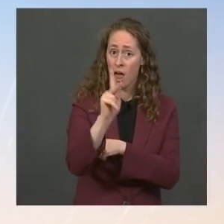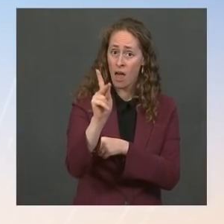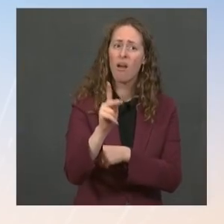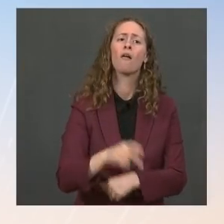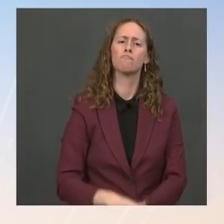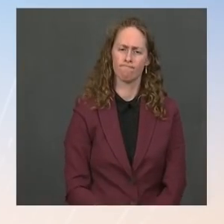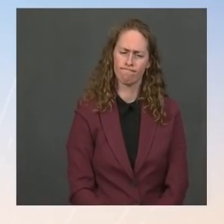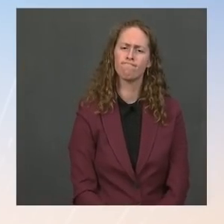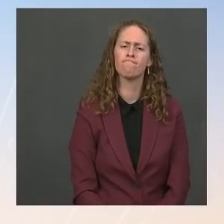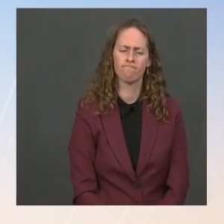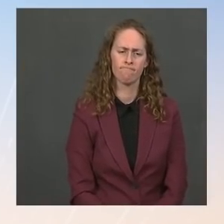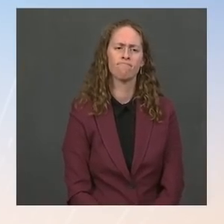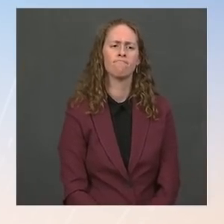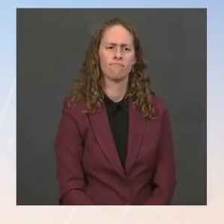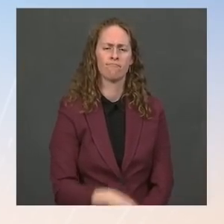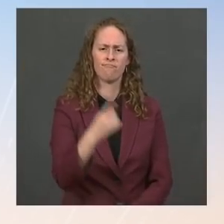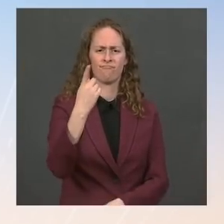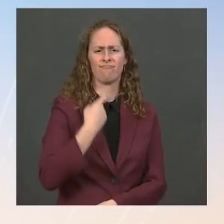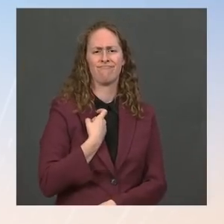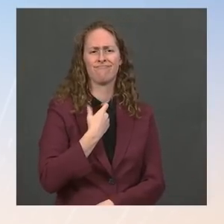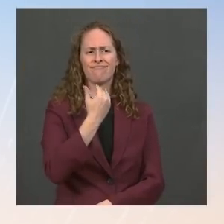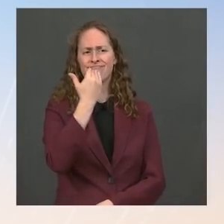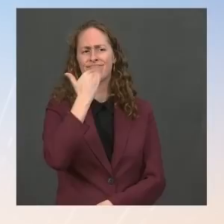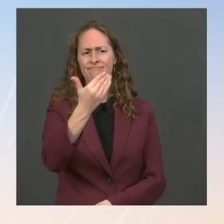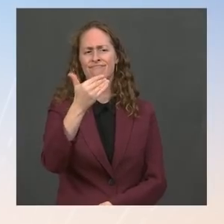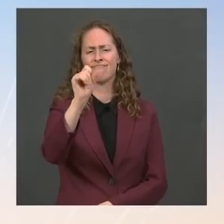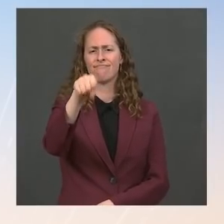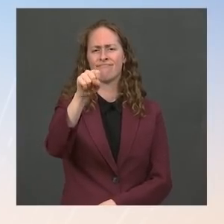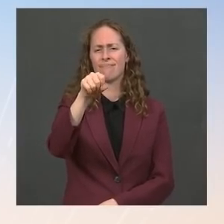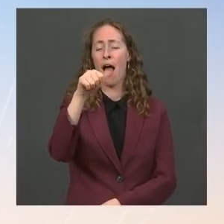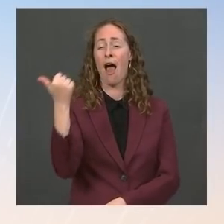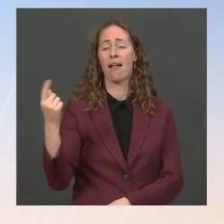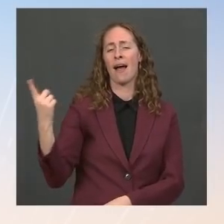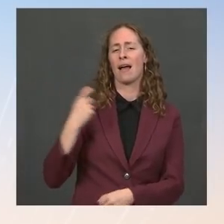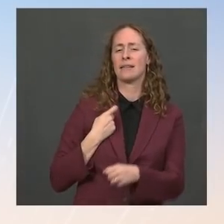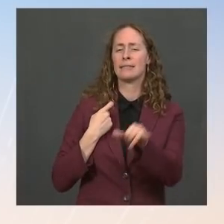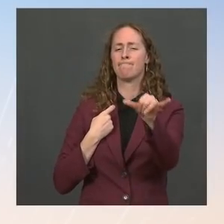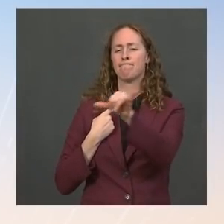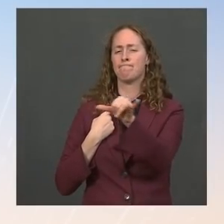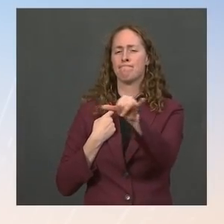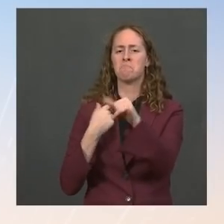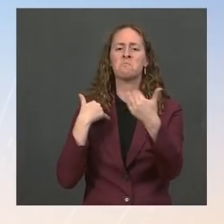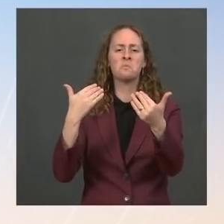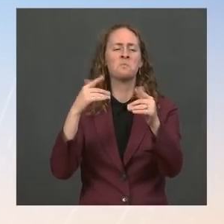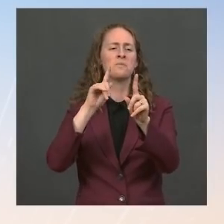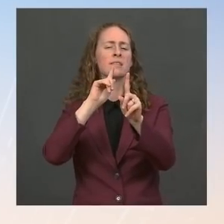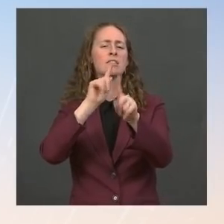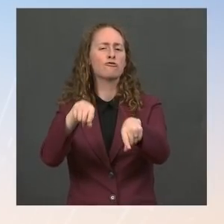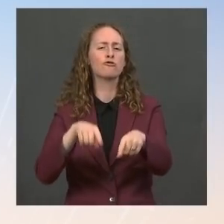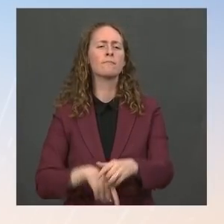I think this is a version of what you're asking, but others have asked me this. You know there's a difference between a self-defense strike